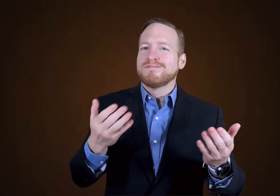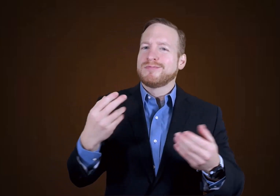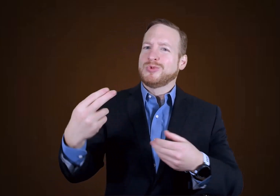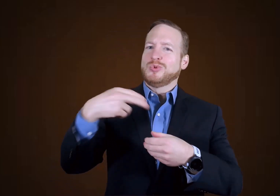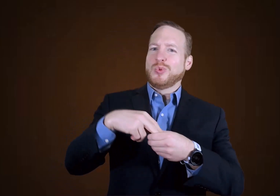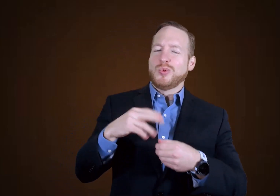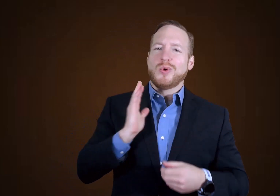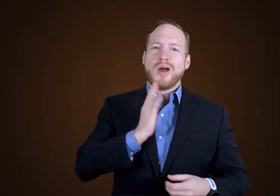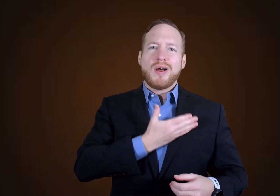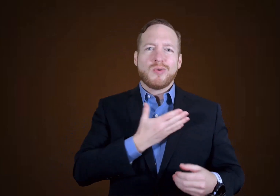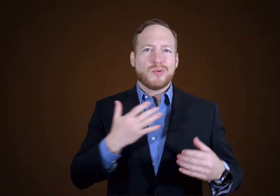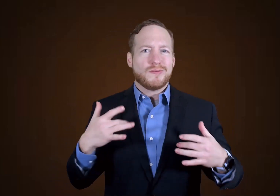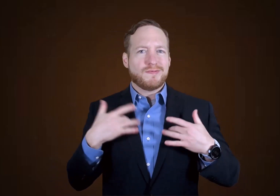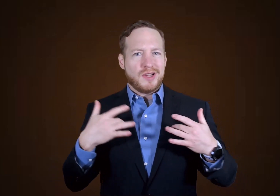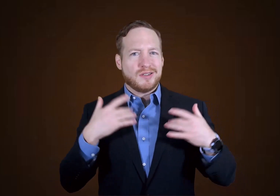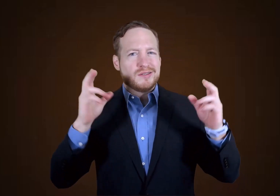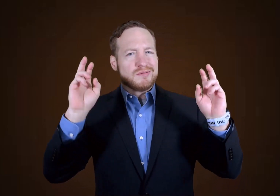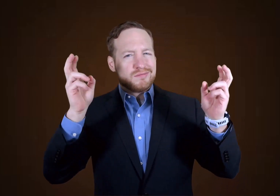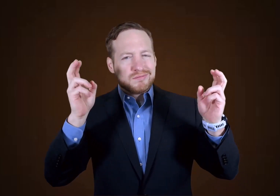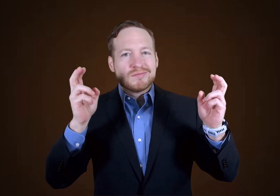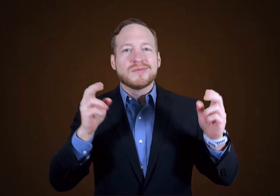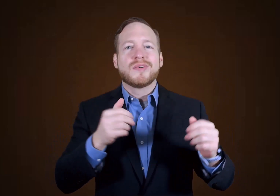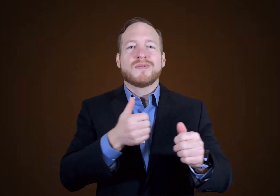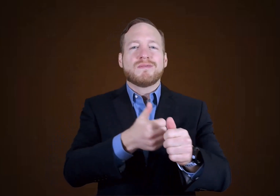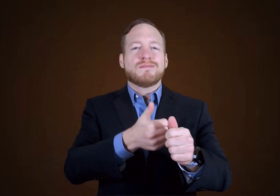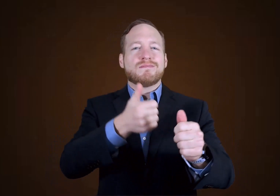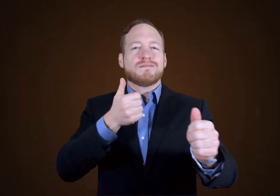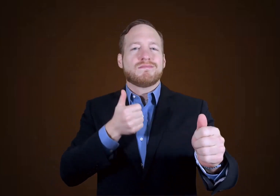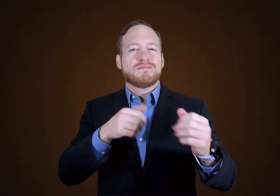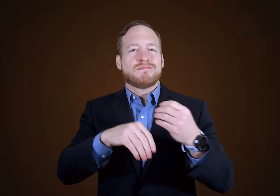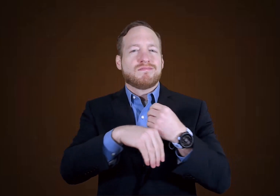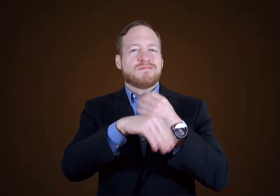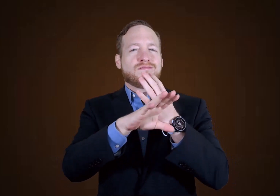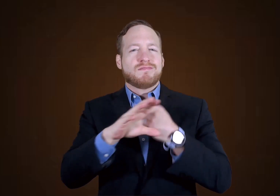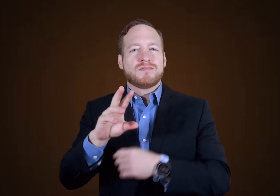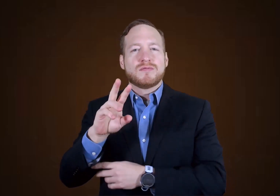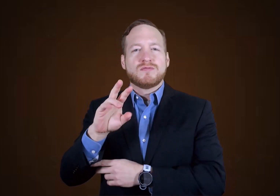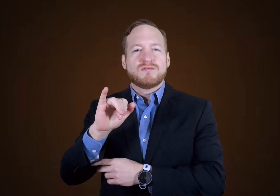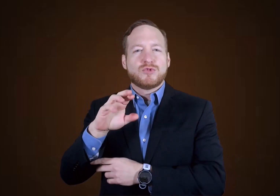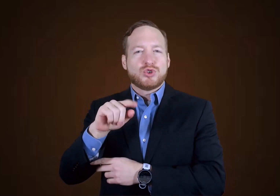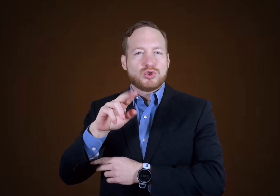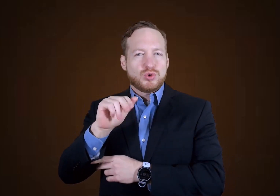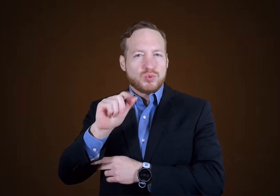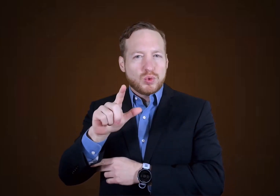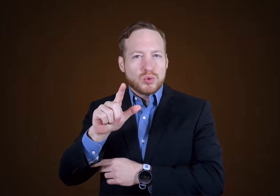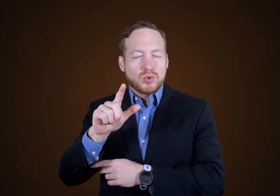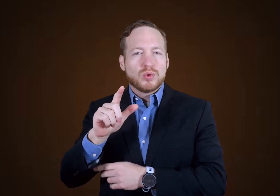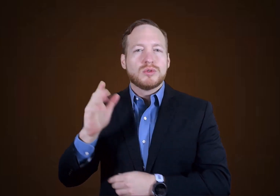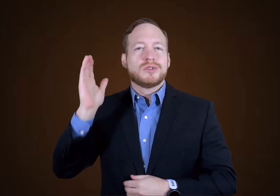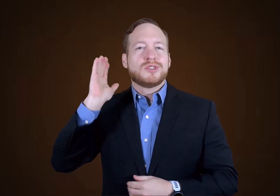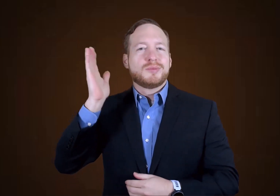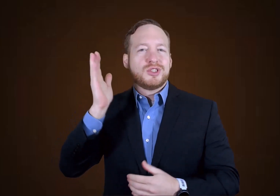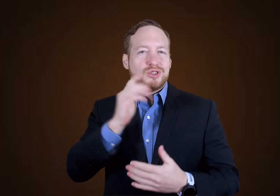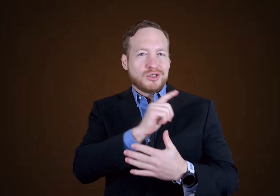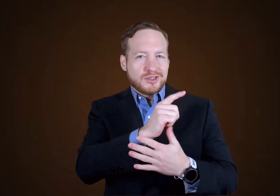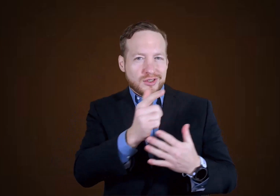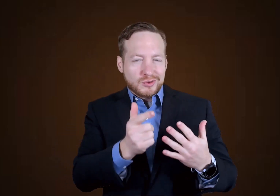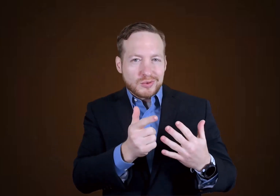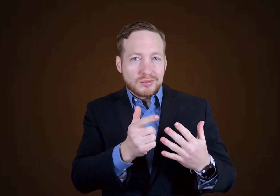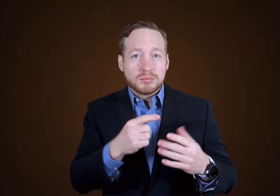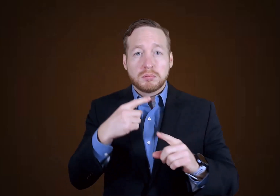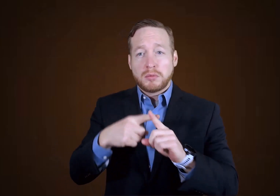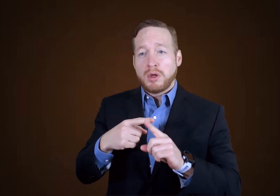welcome this year we're very excited about this event it is our remote virtual speaker series